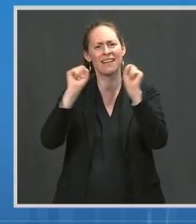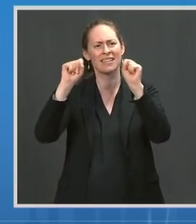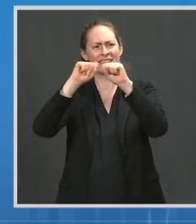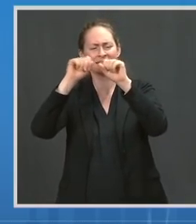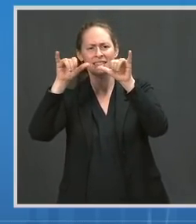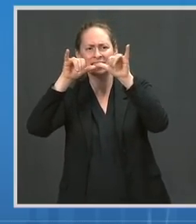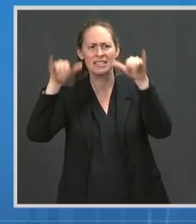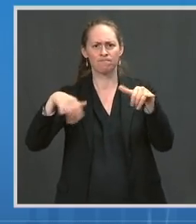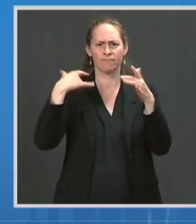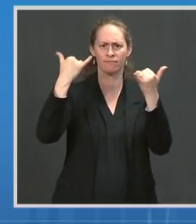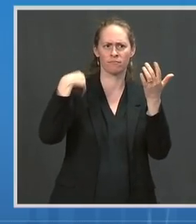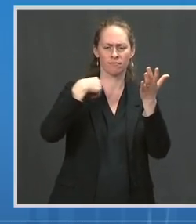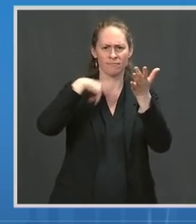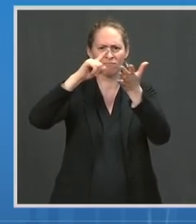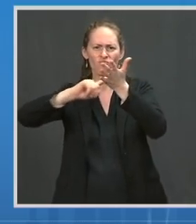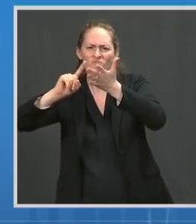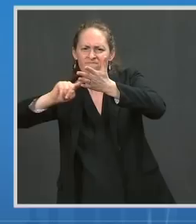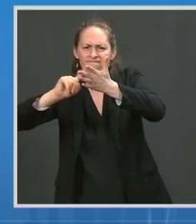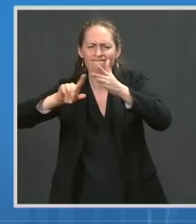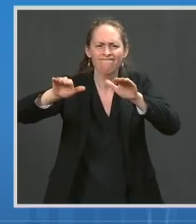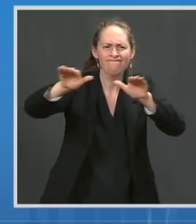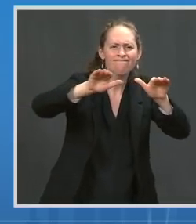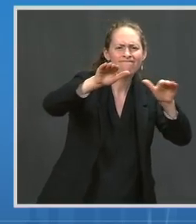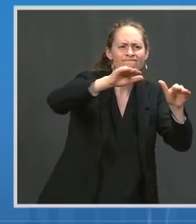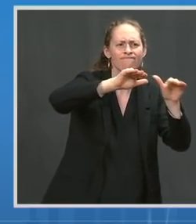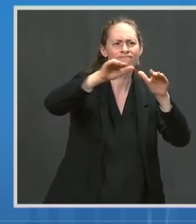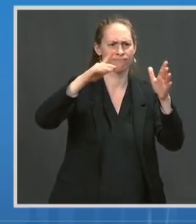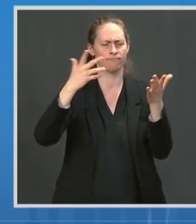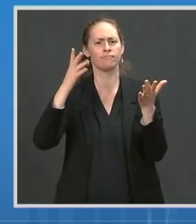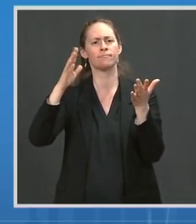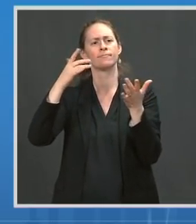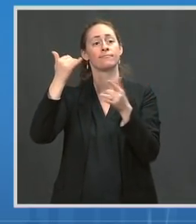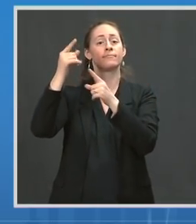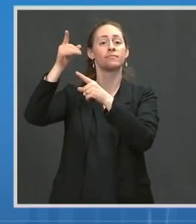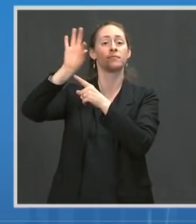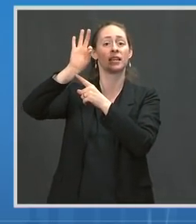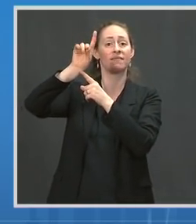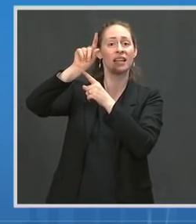A signal came up, the FDA and CDC jumped on it immediately to --